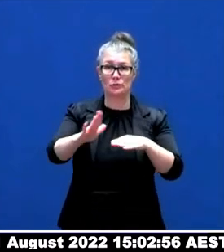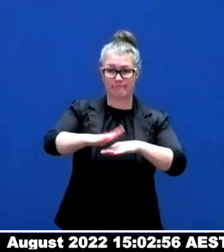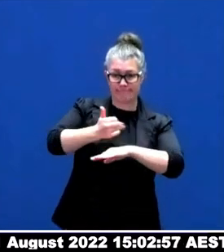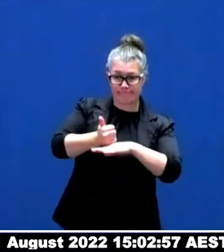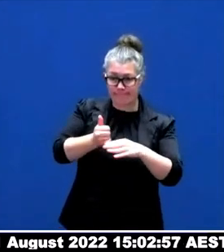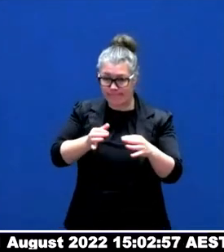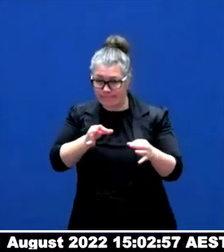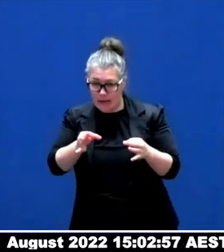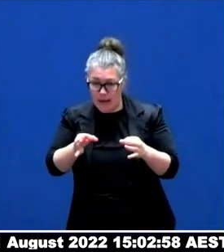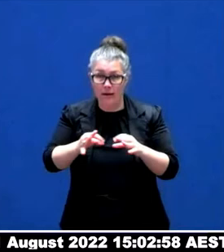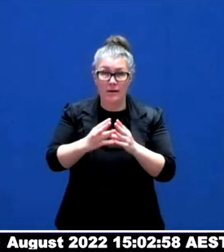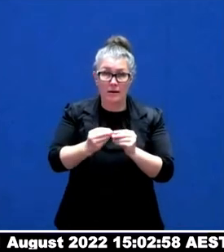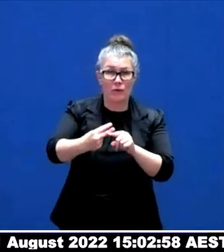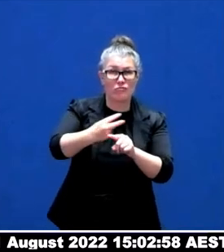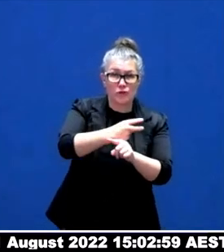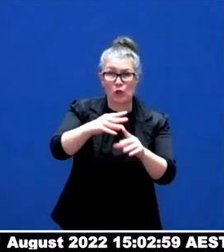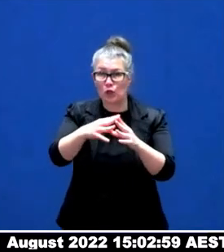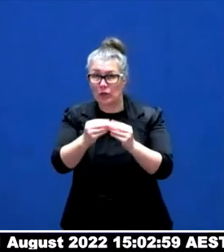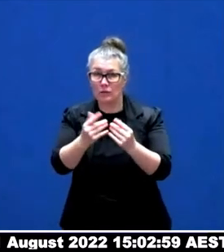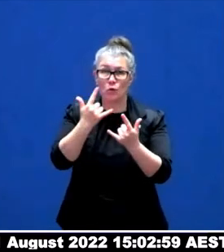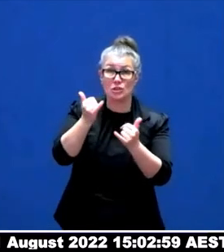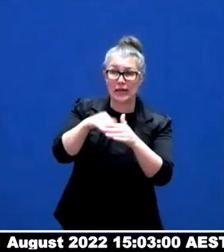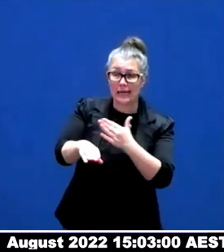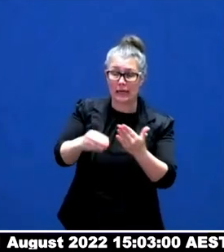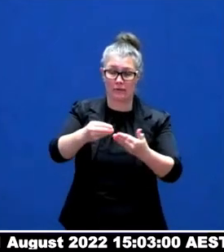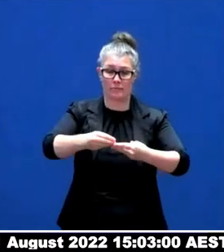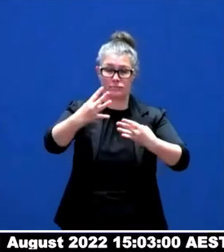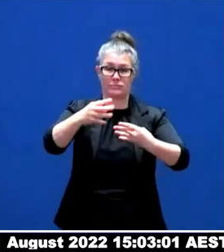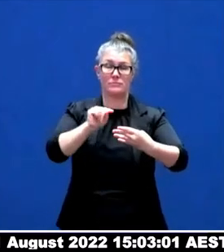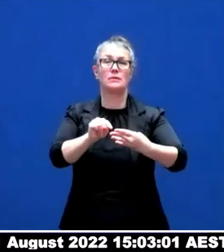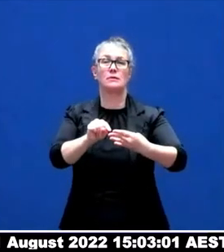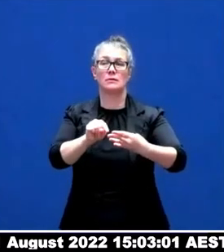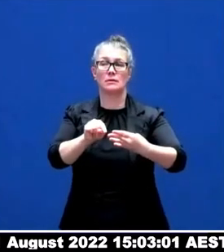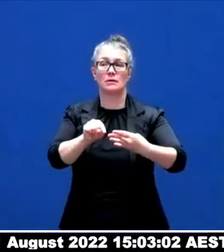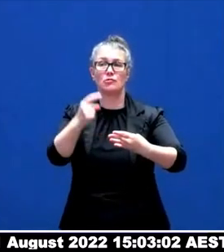with participants when they're doing their check-ins, to try and prevent any of that.